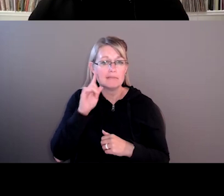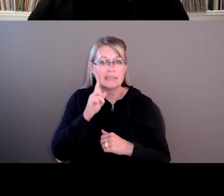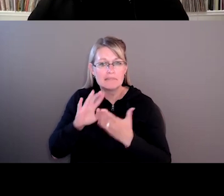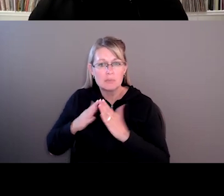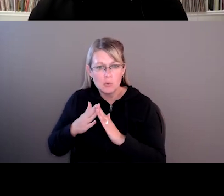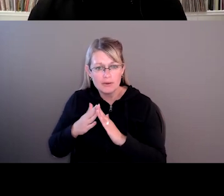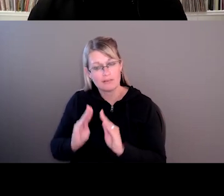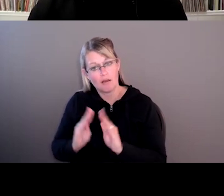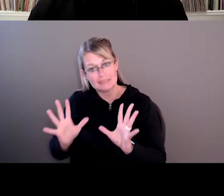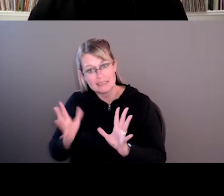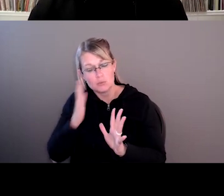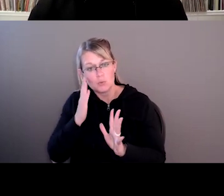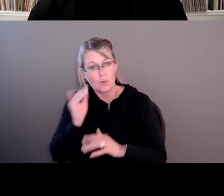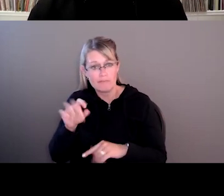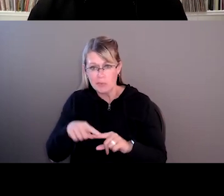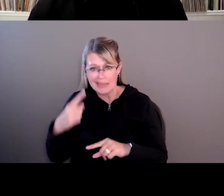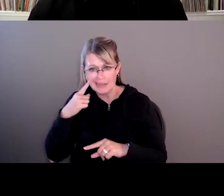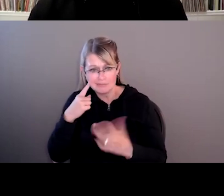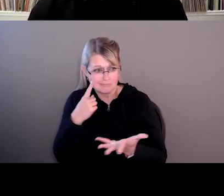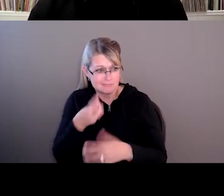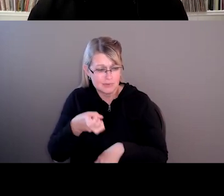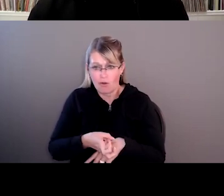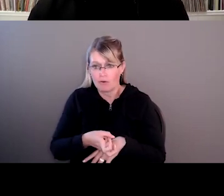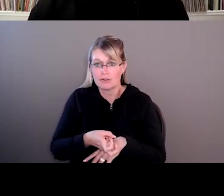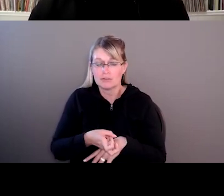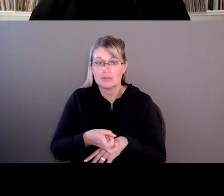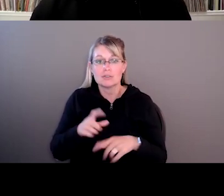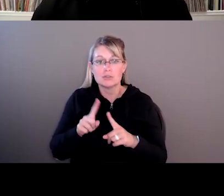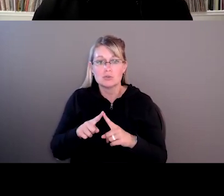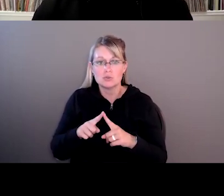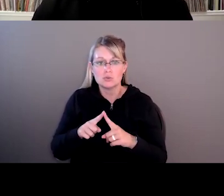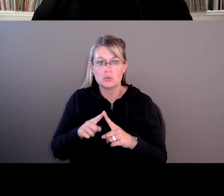obviously, if you can't hear it's hard to perceive content that does not have